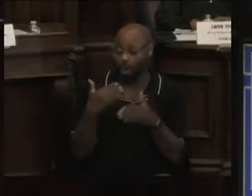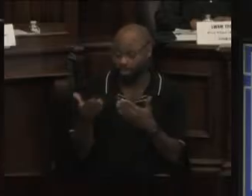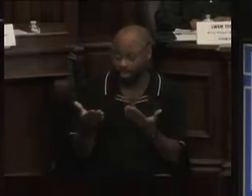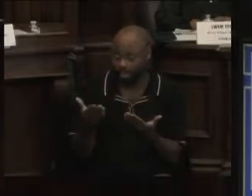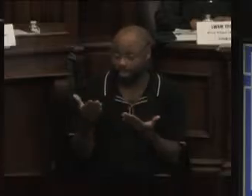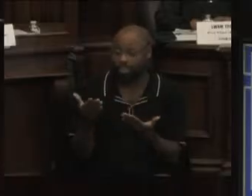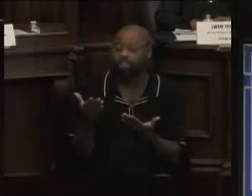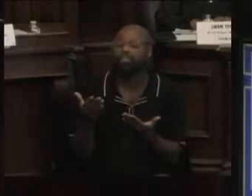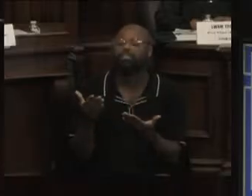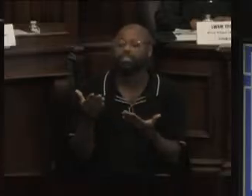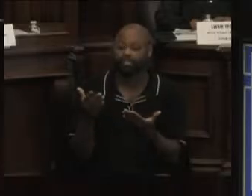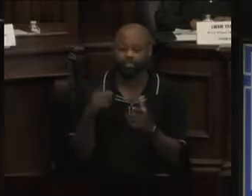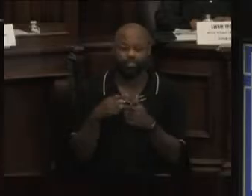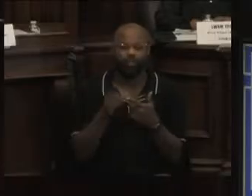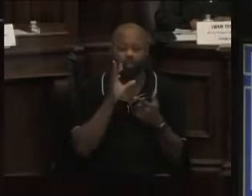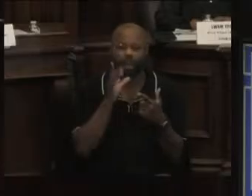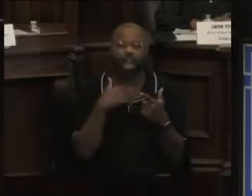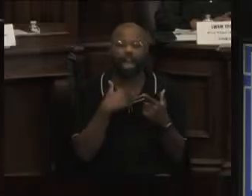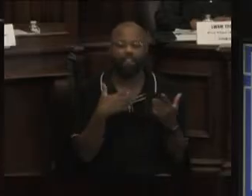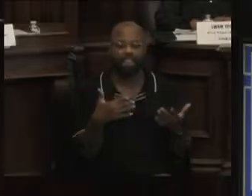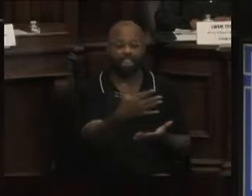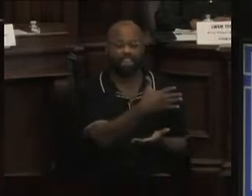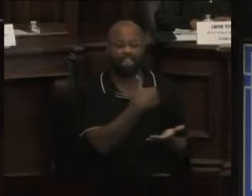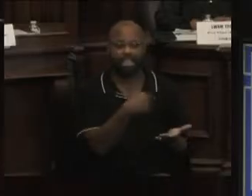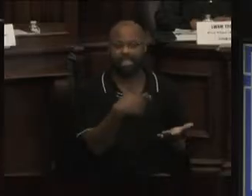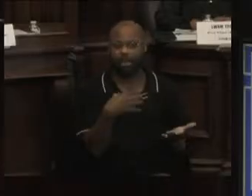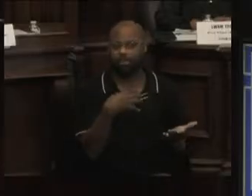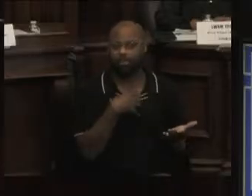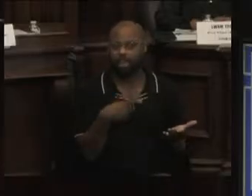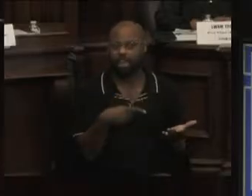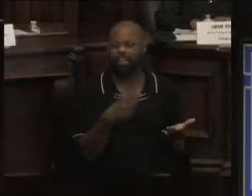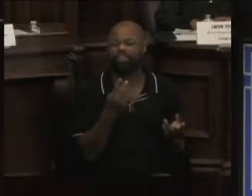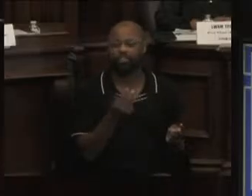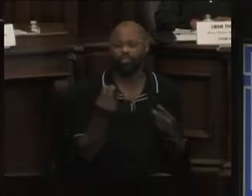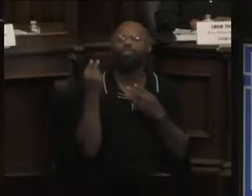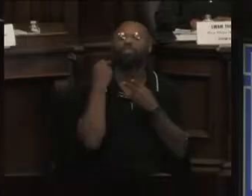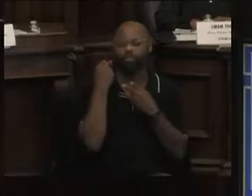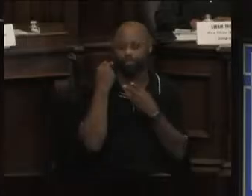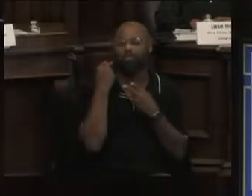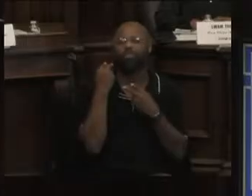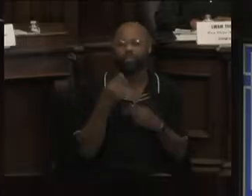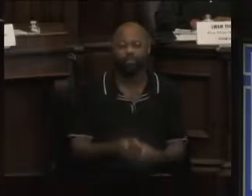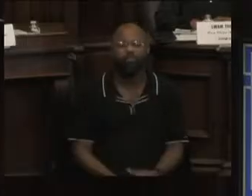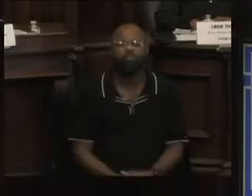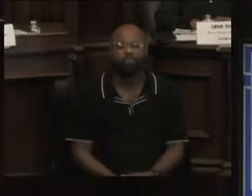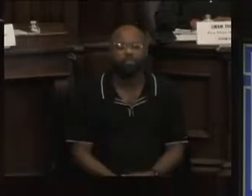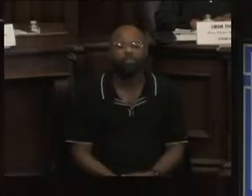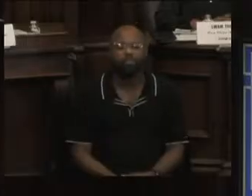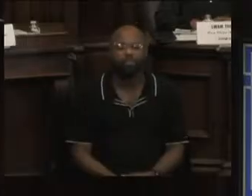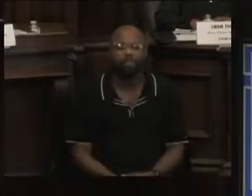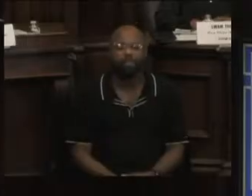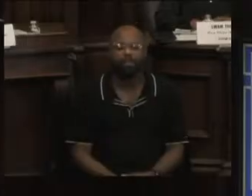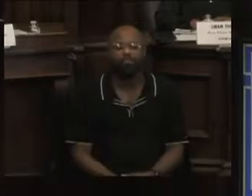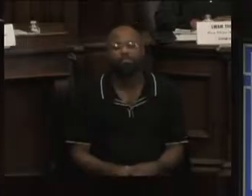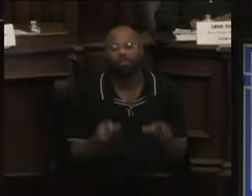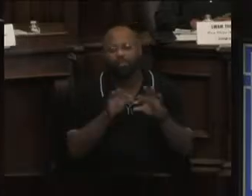hopefully if we are, once we go through the appeal process and we're back there, we'll have